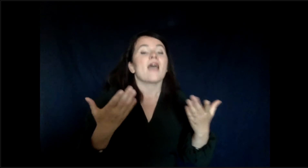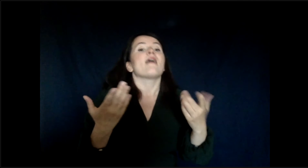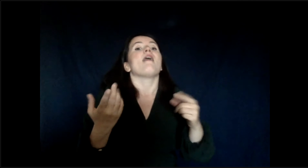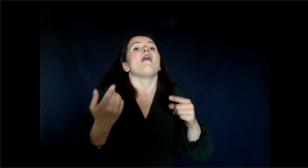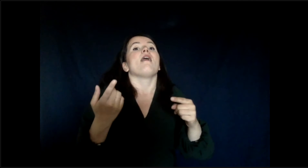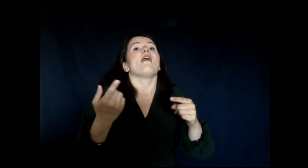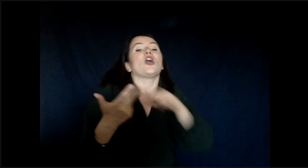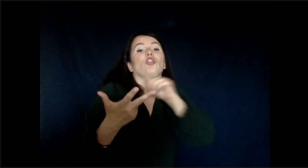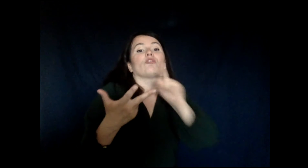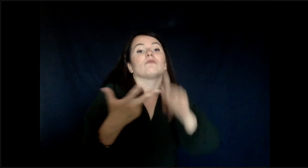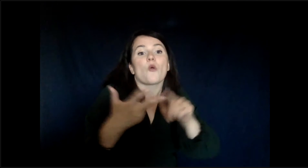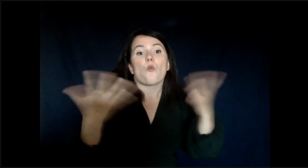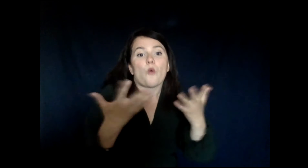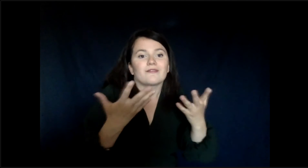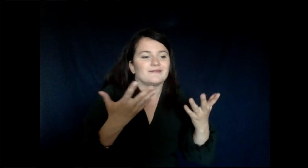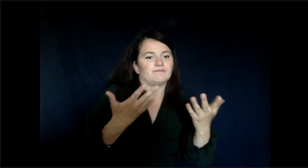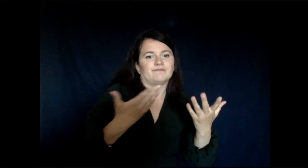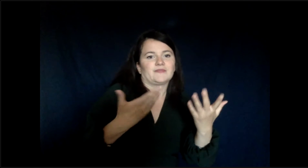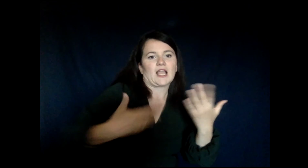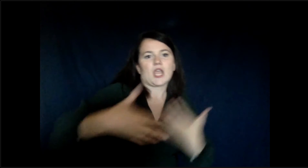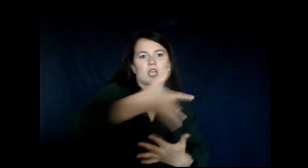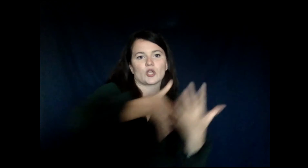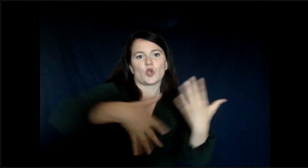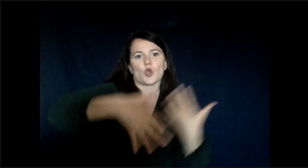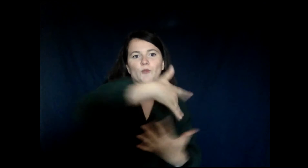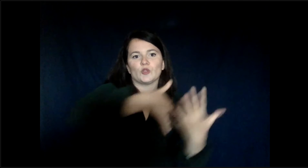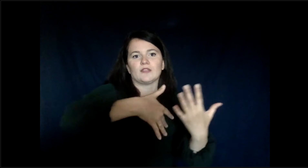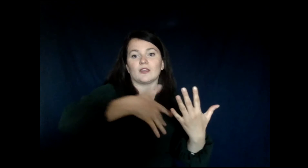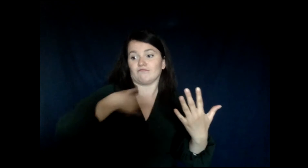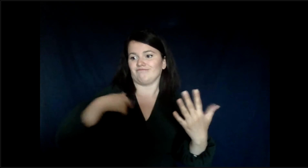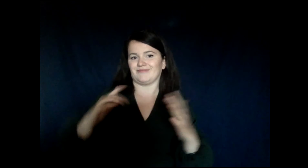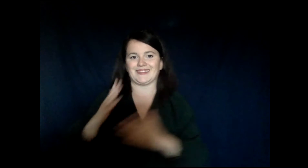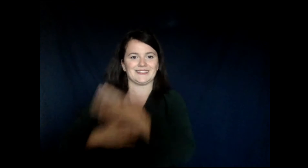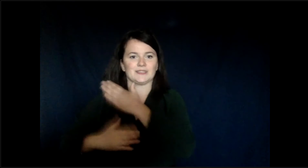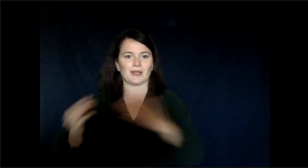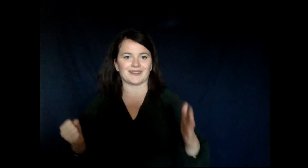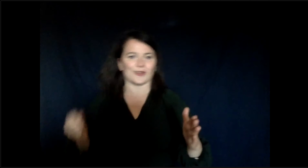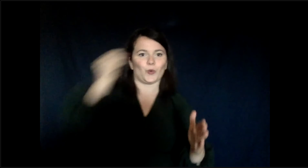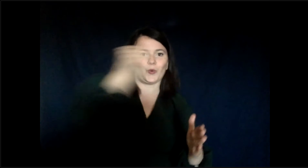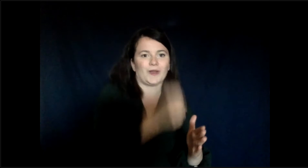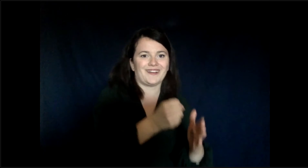We got proof, if we need it, of the necessity of the DI process.